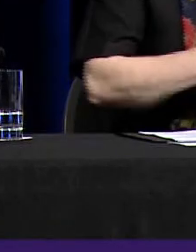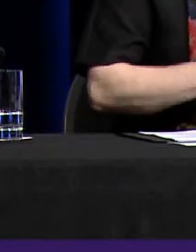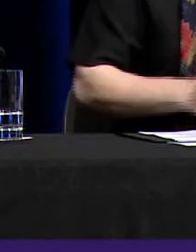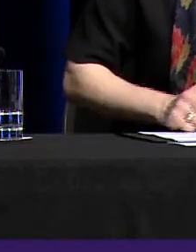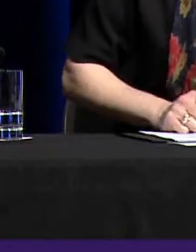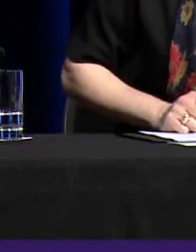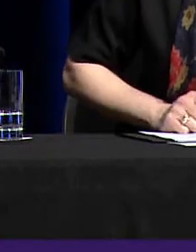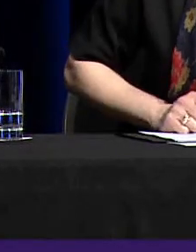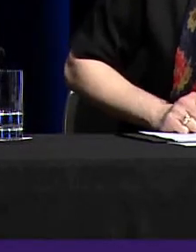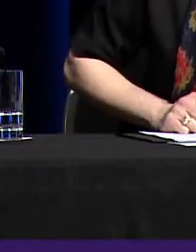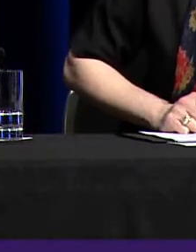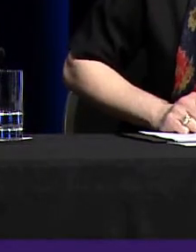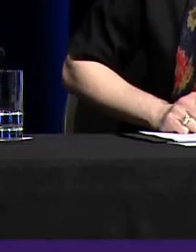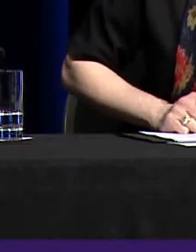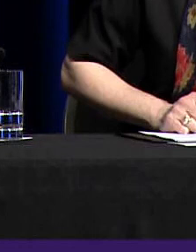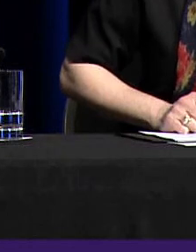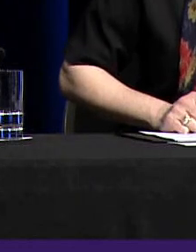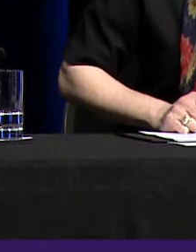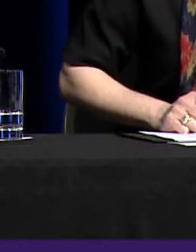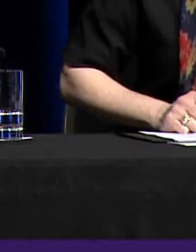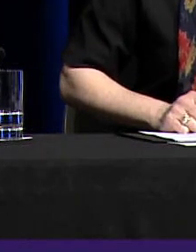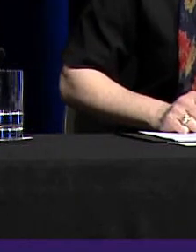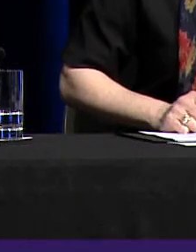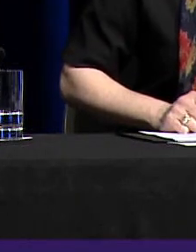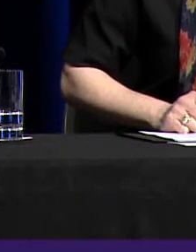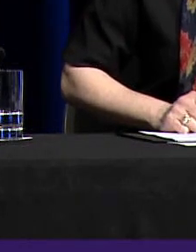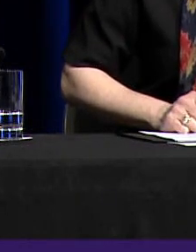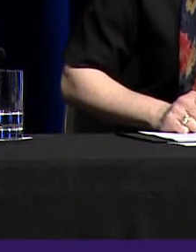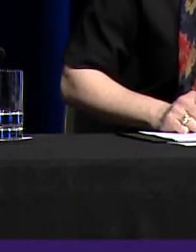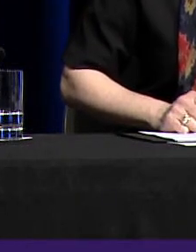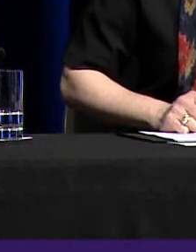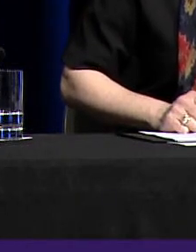and their allies. We pay tribute to their efforts to shine a spotlight on this